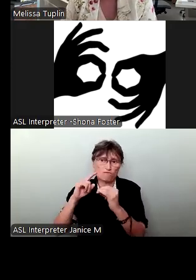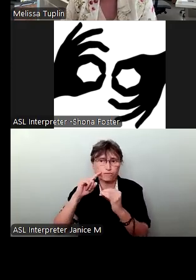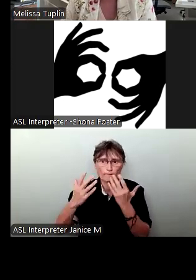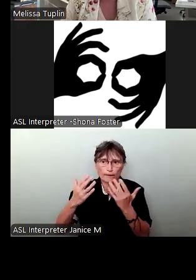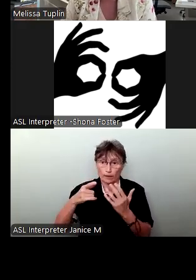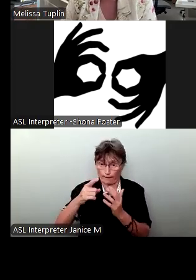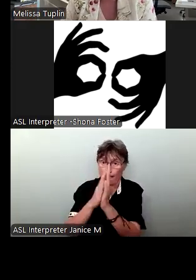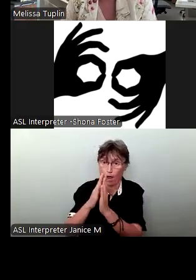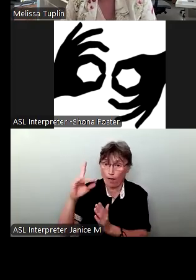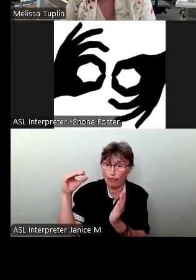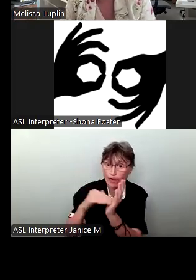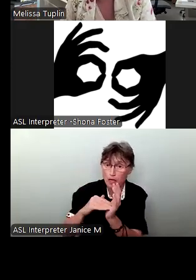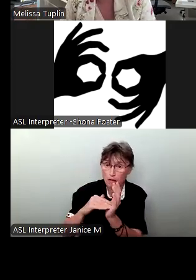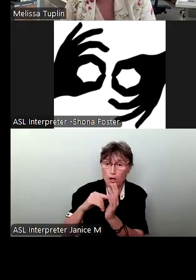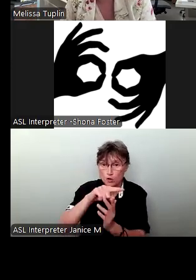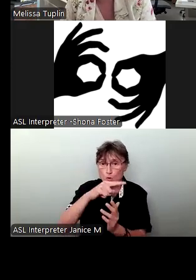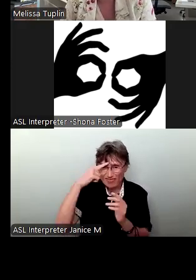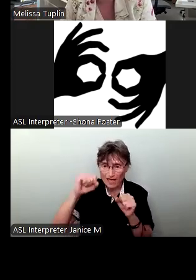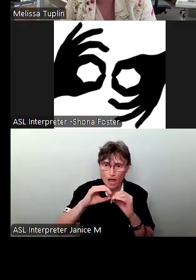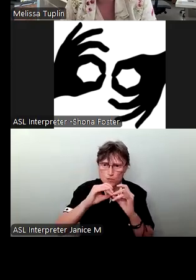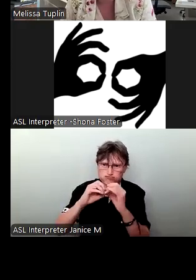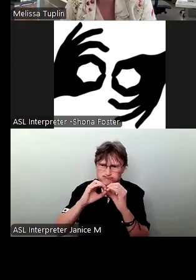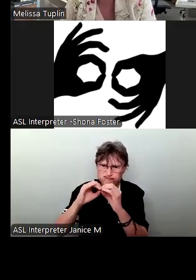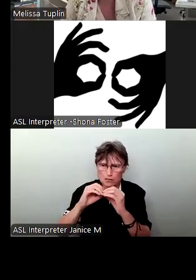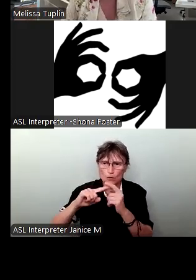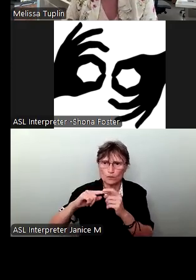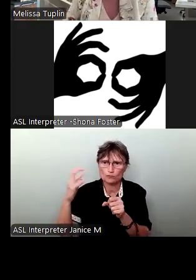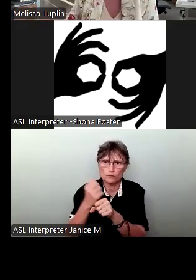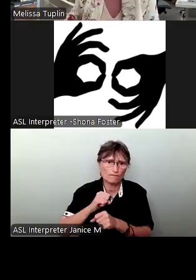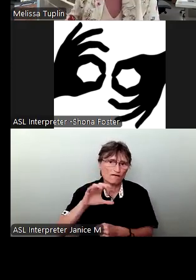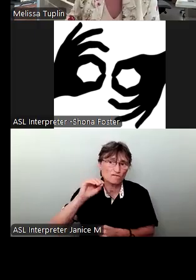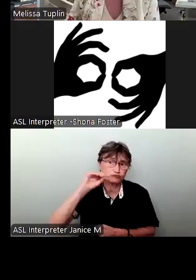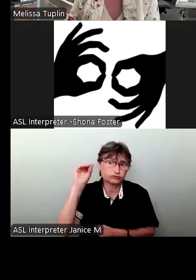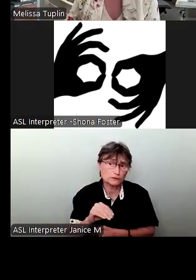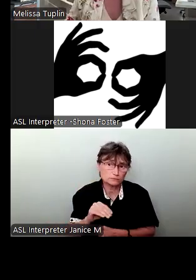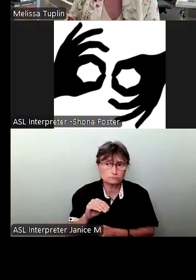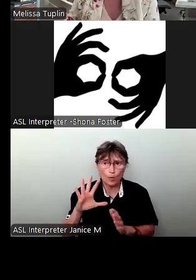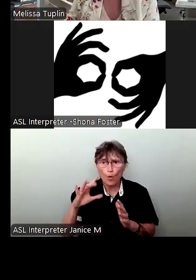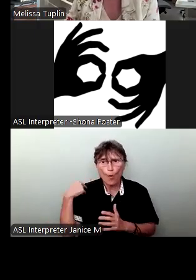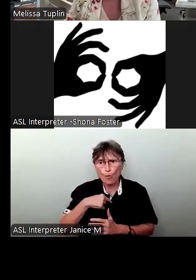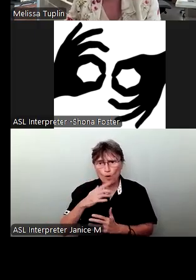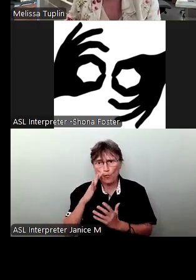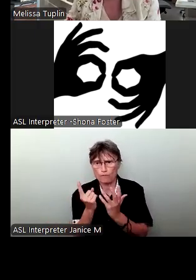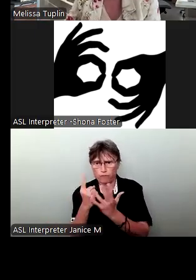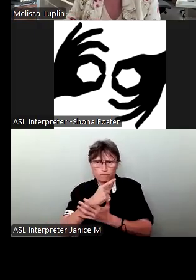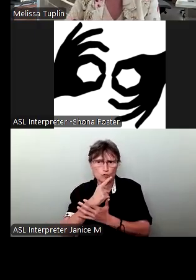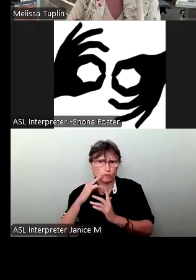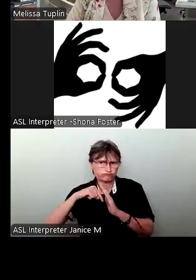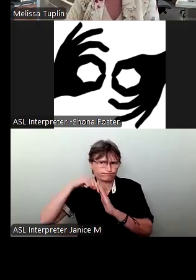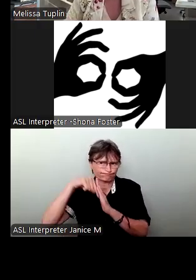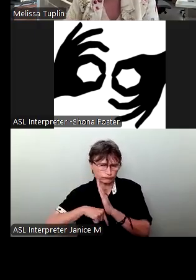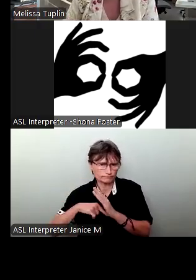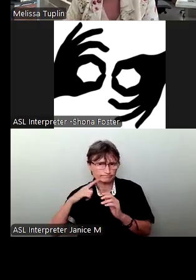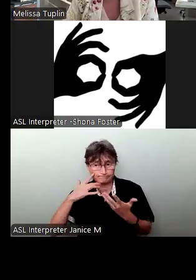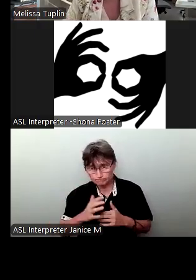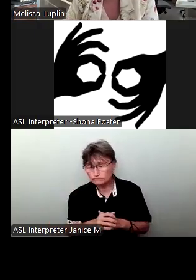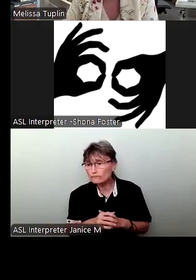and how you articulate how you calculated it. It is also possible for an organization to score